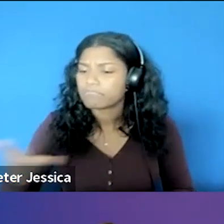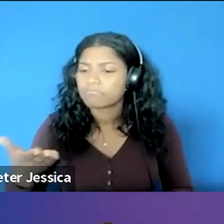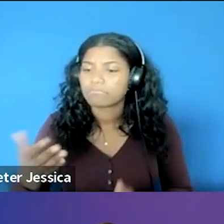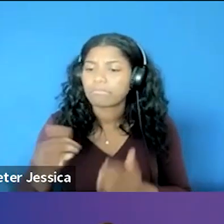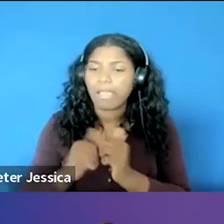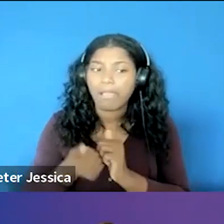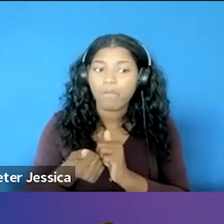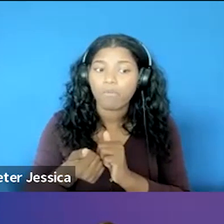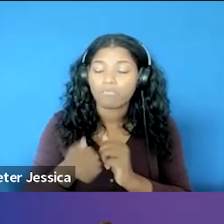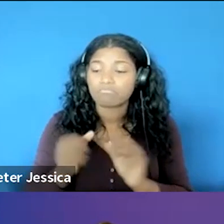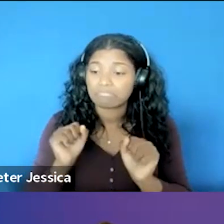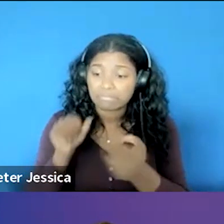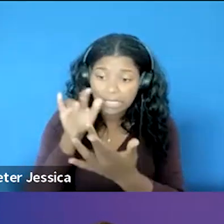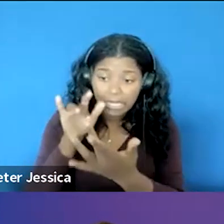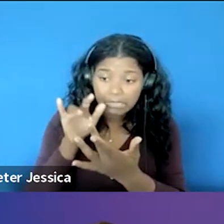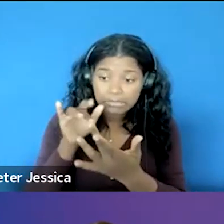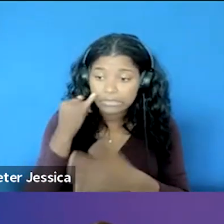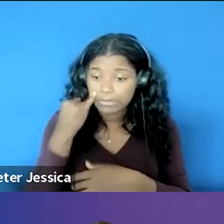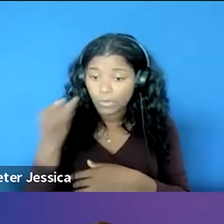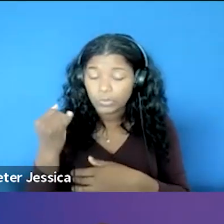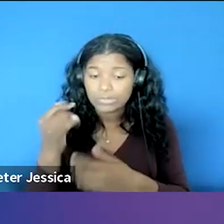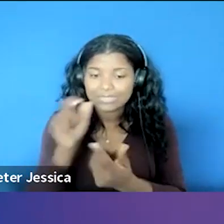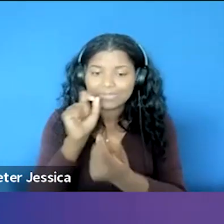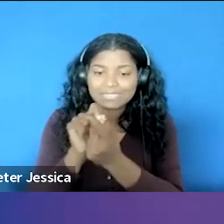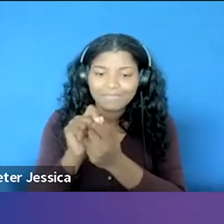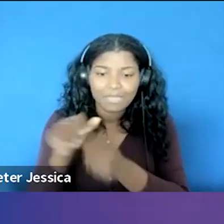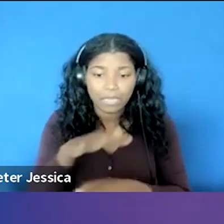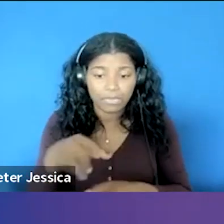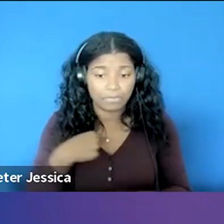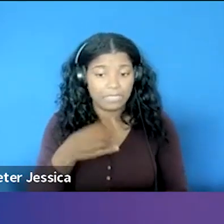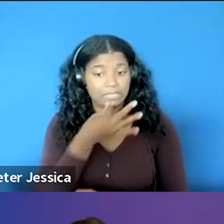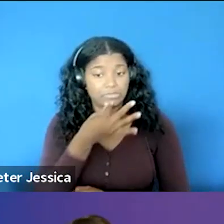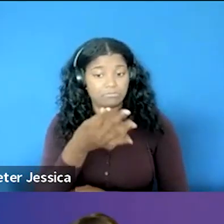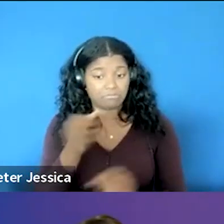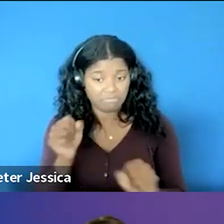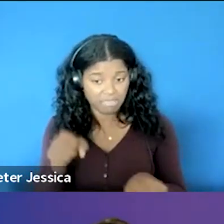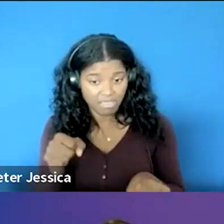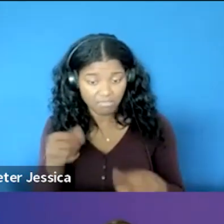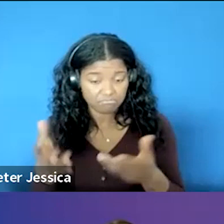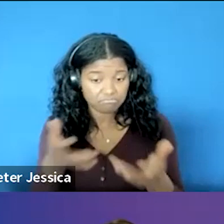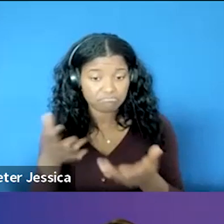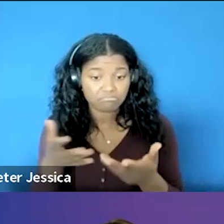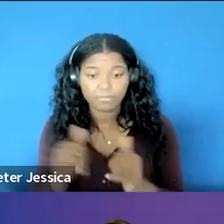Can I reach out if I have a particular area of expertise? Do I stay in that, can I kind of cross-directorate?